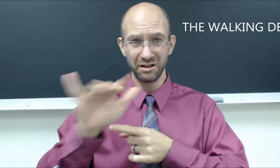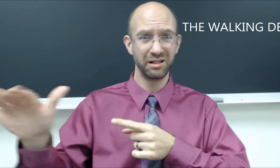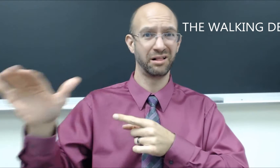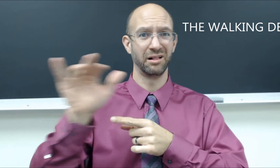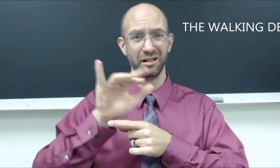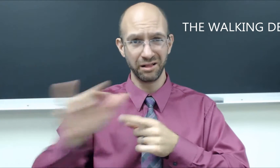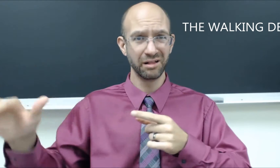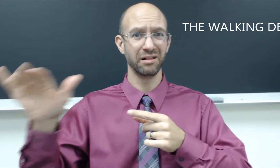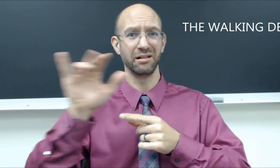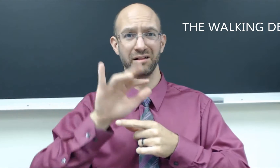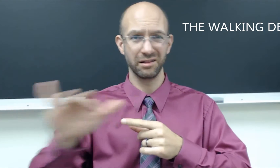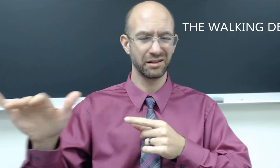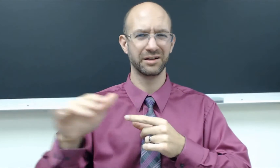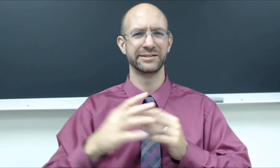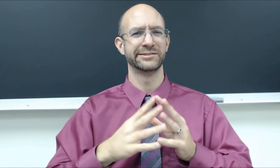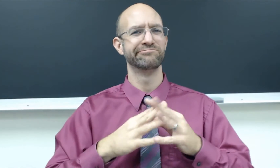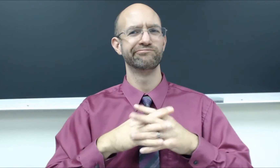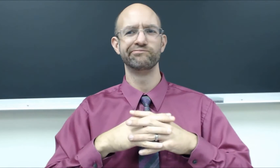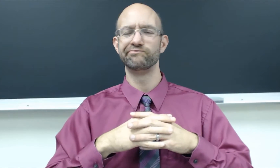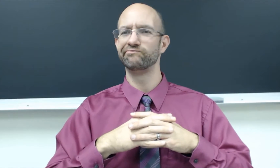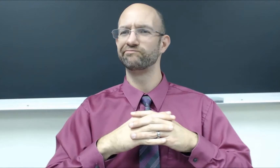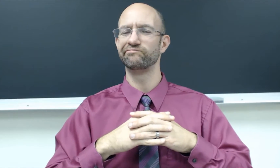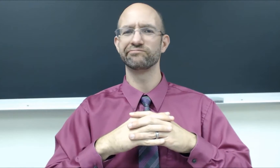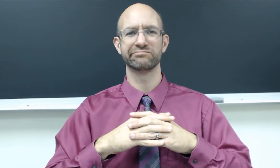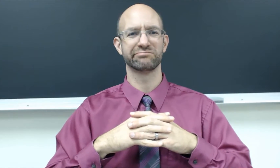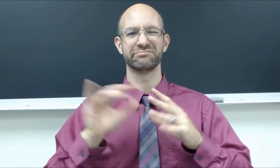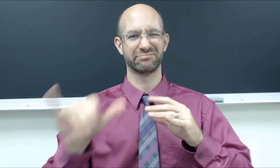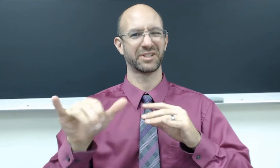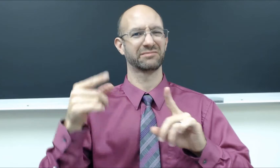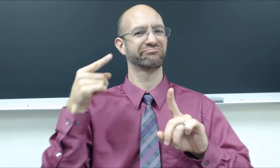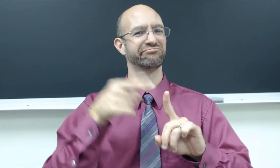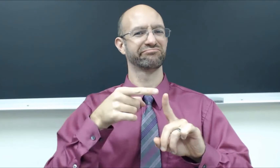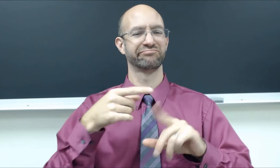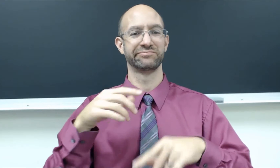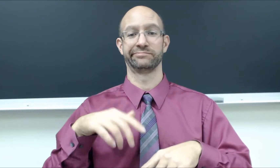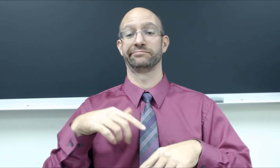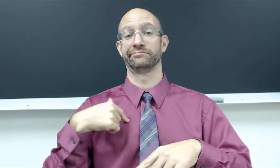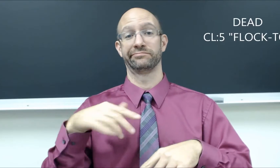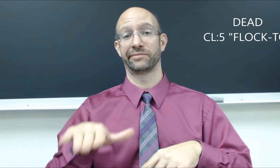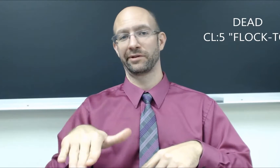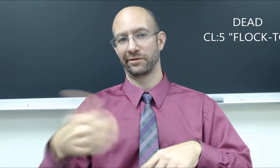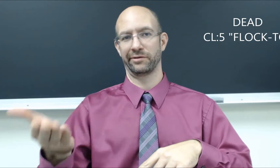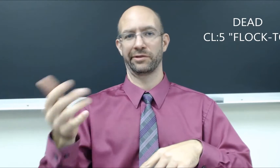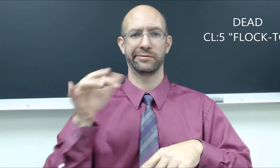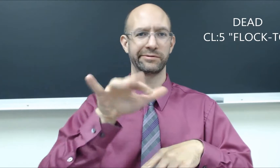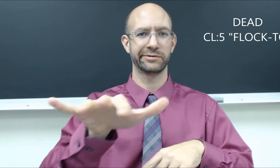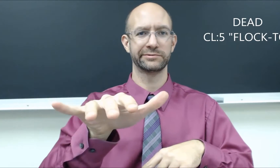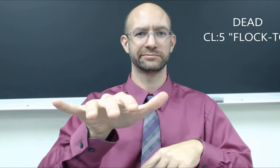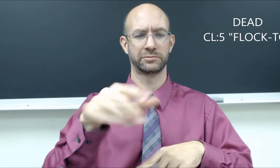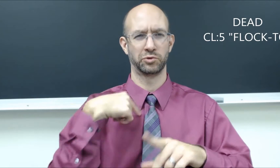So do you fingerspell it all the time? Nah. That brings me back to the point, why I sign it this way, DEAD CL:5 "FLOCK-TO".